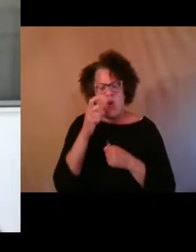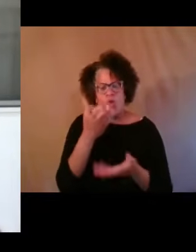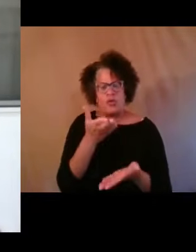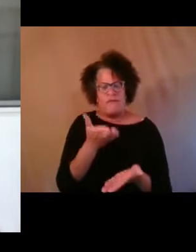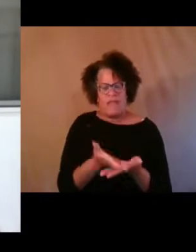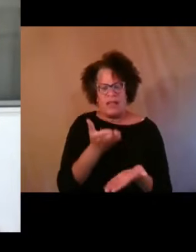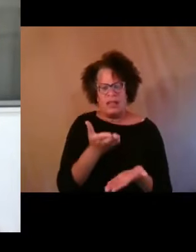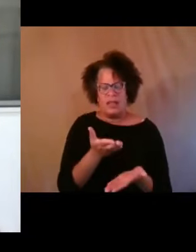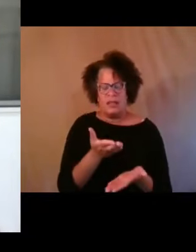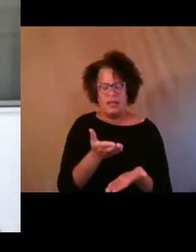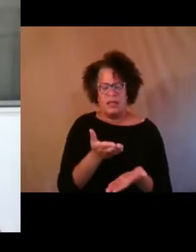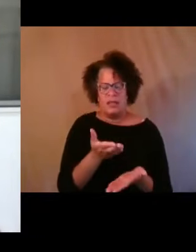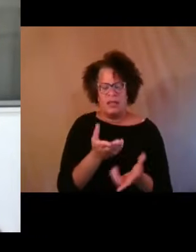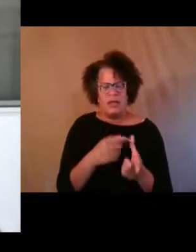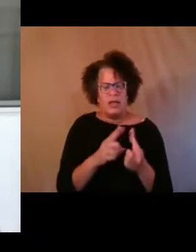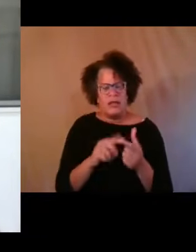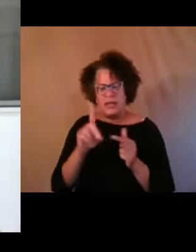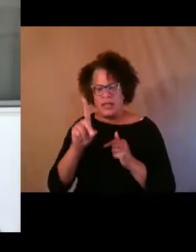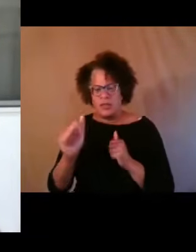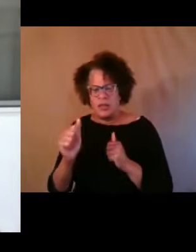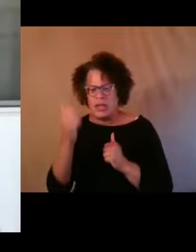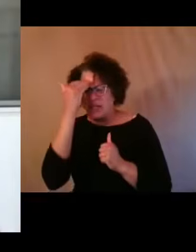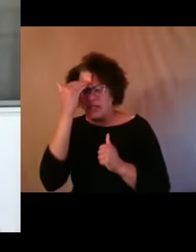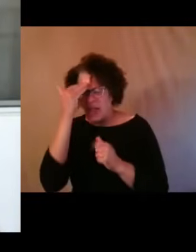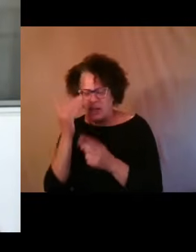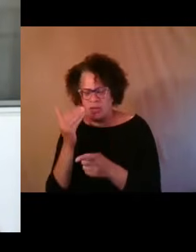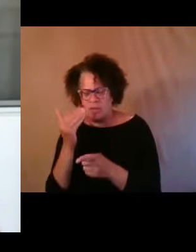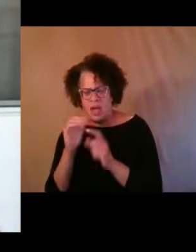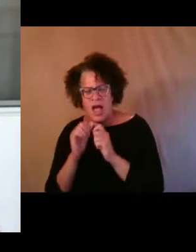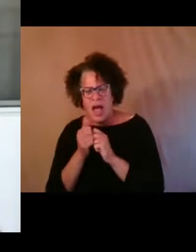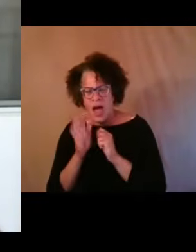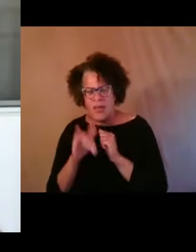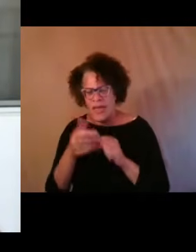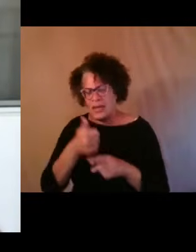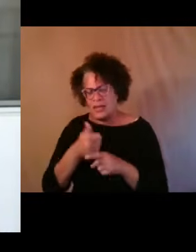in having that disability acknowledged and how that is done is very key